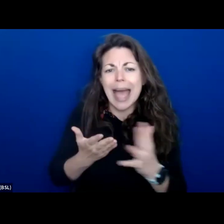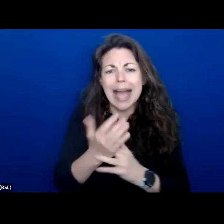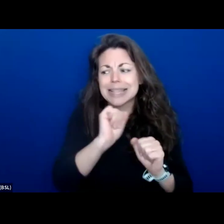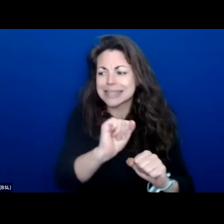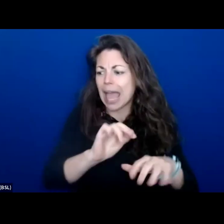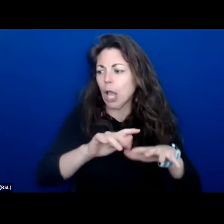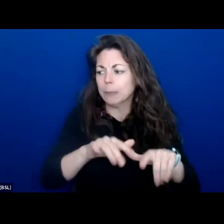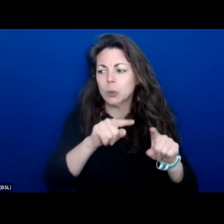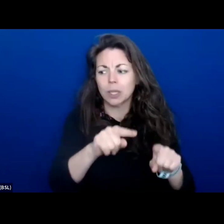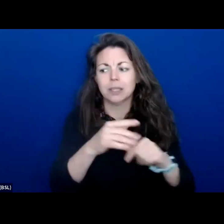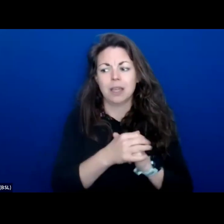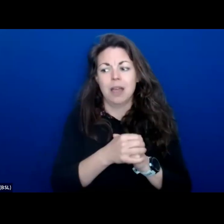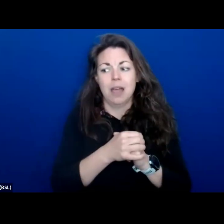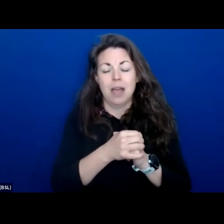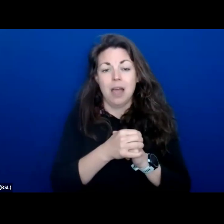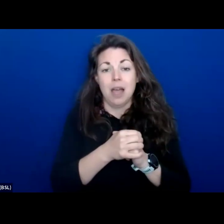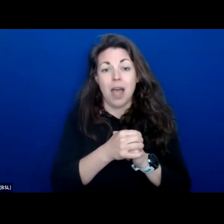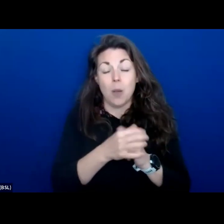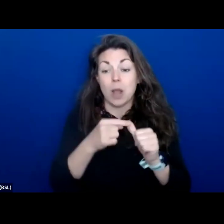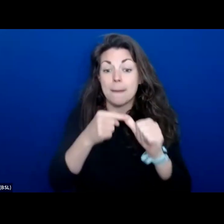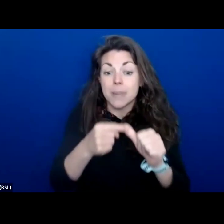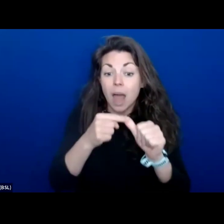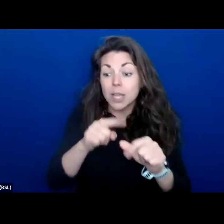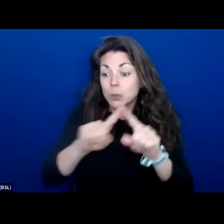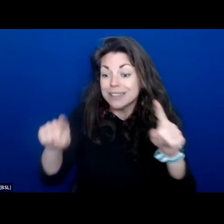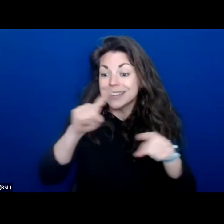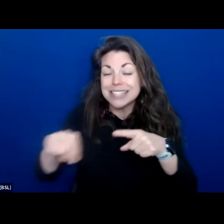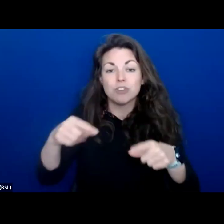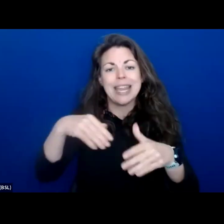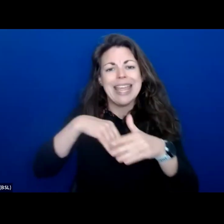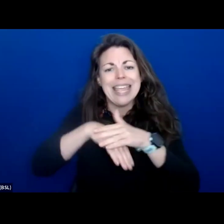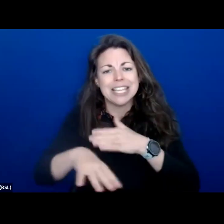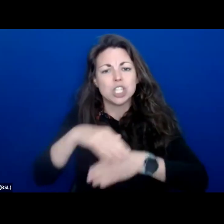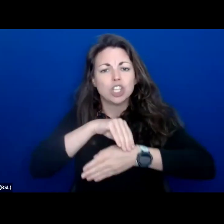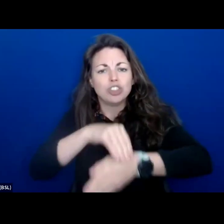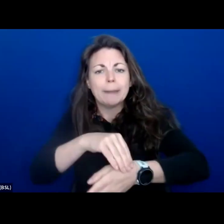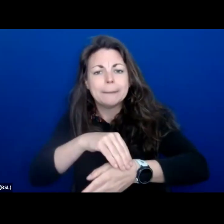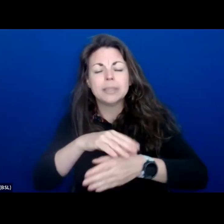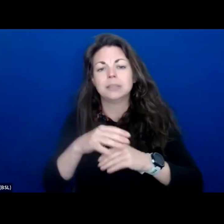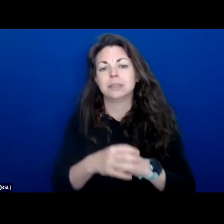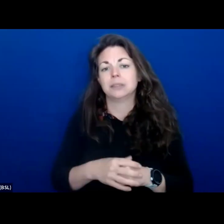international internships. The very first internship I applied to was the United Nations Association of Canada.